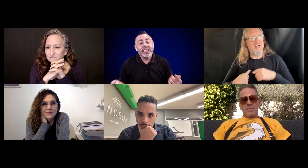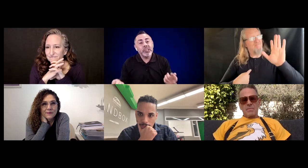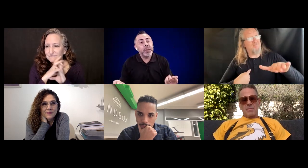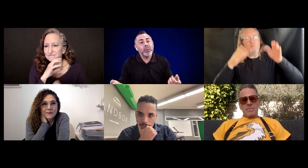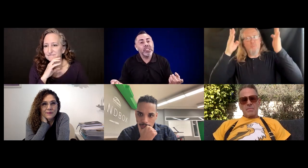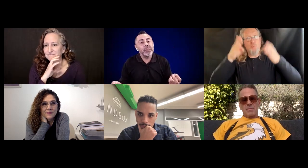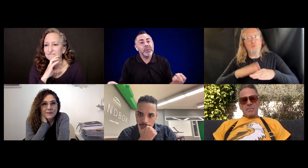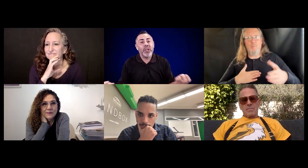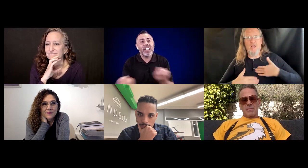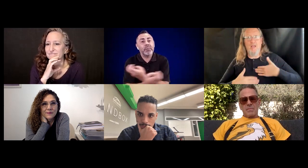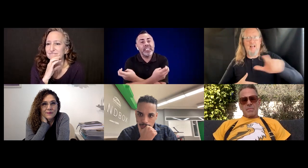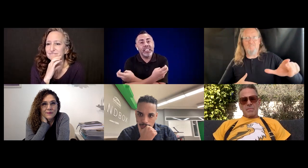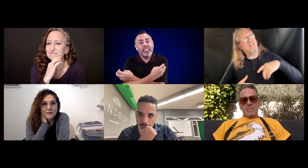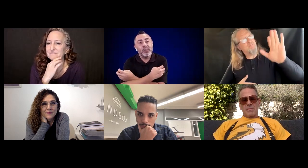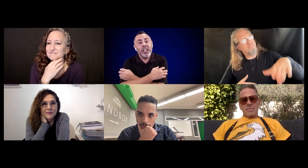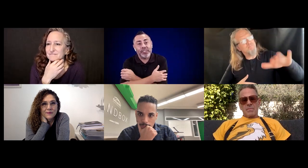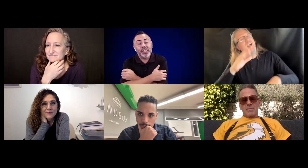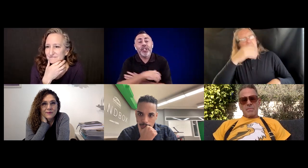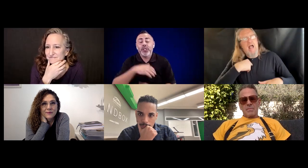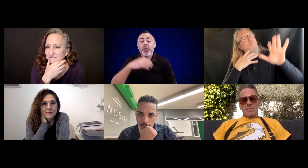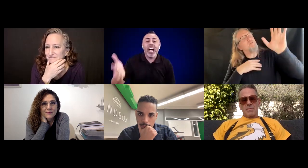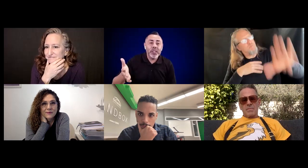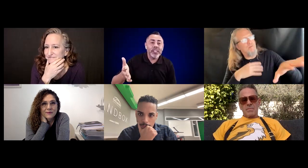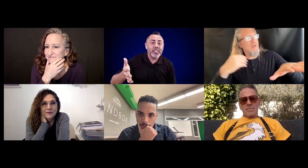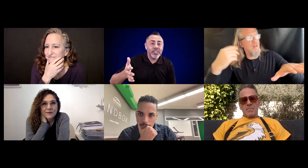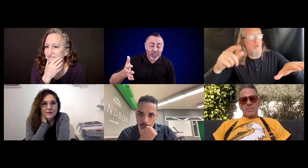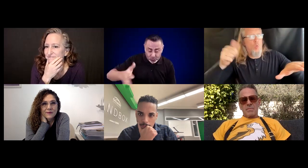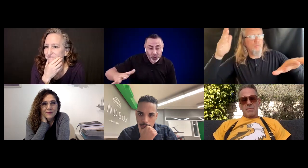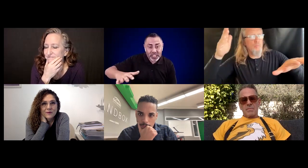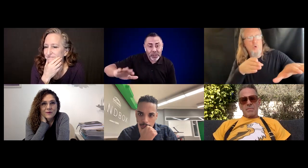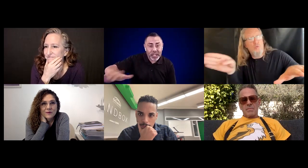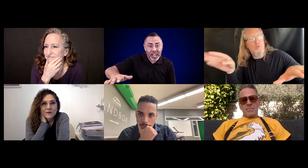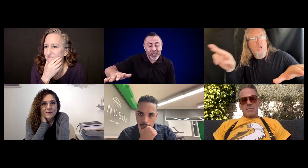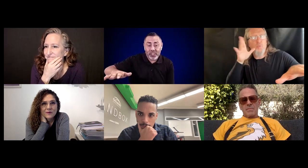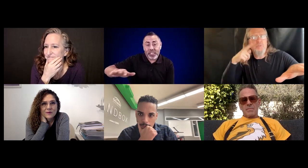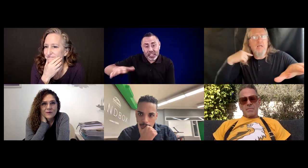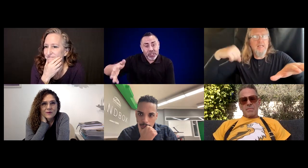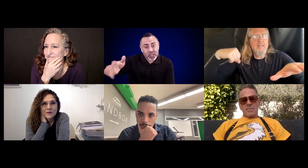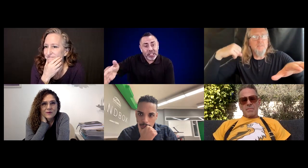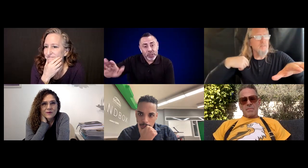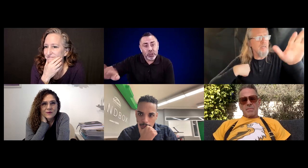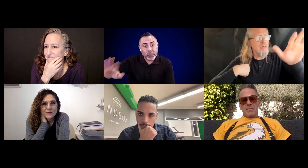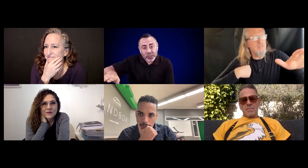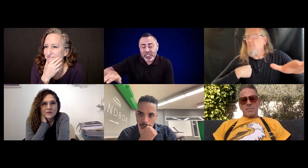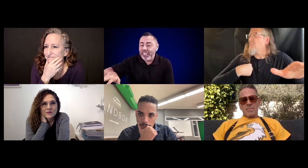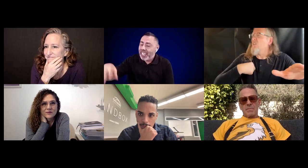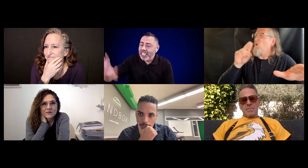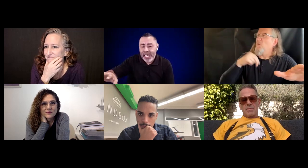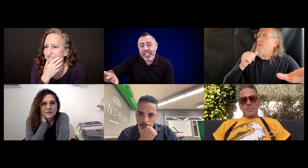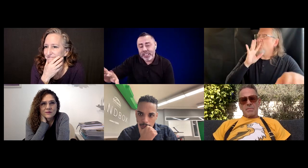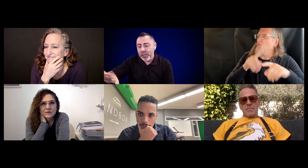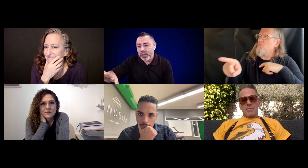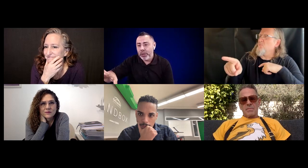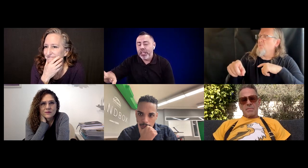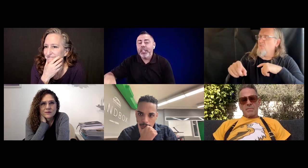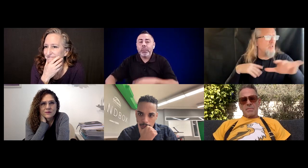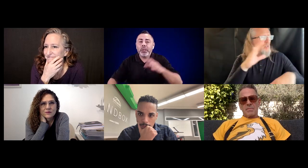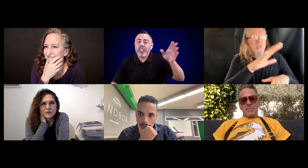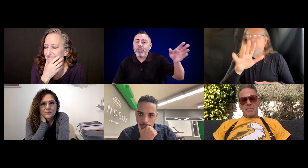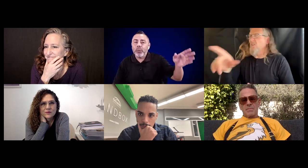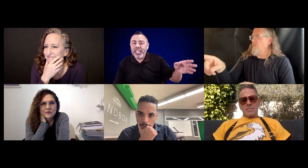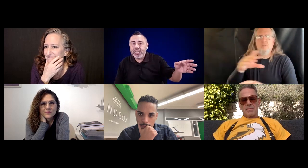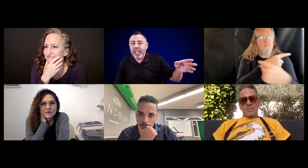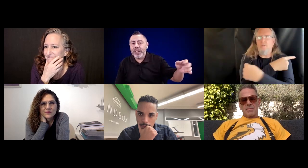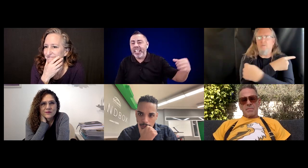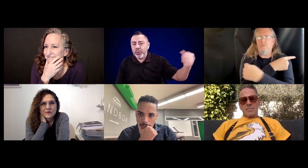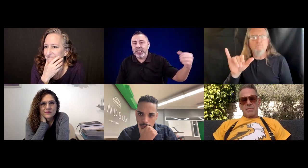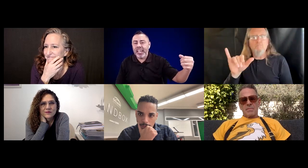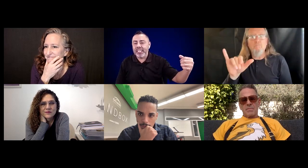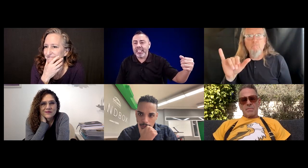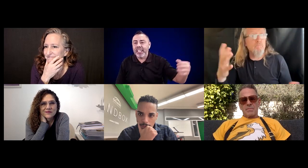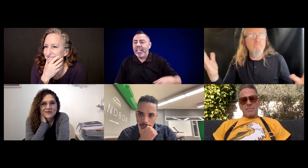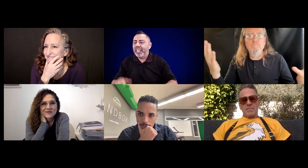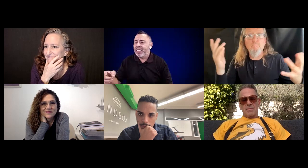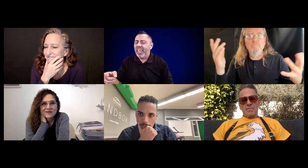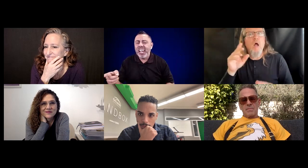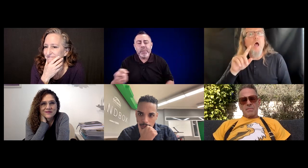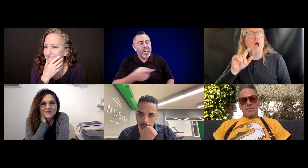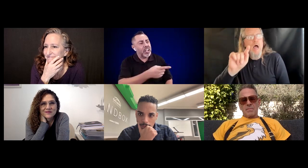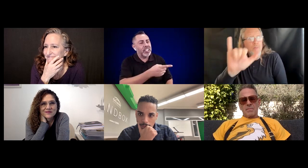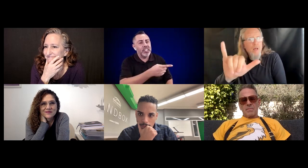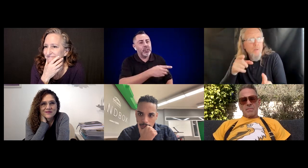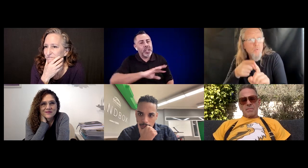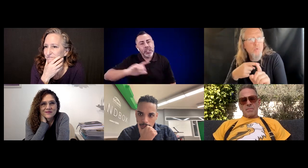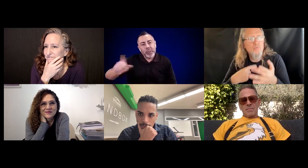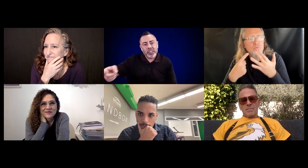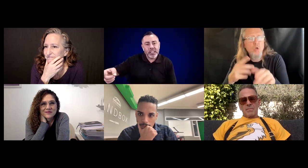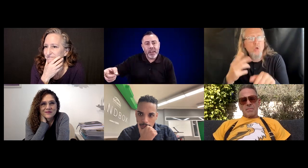These people were sometimes randomly sitting somewhere else, so when I would look at the screen on my left and think I was talking to a certain person to say, Hey, so and so the person on the right side would answer with the Yes, and I'd say, Hey, I'm not talking to you, I'm talking to the person on the left.